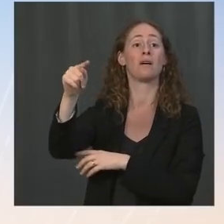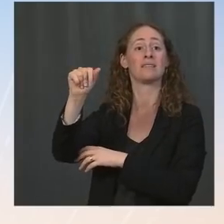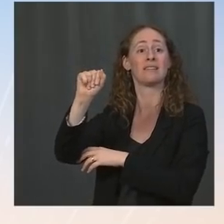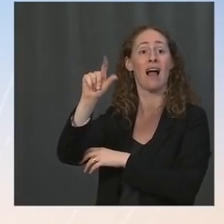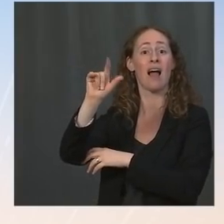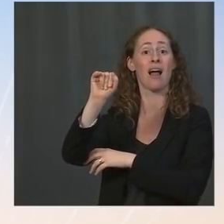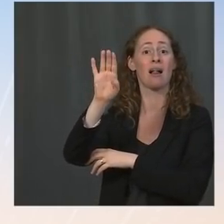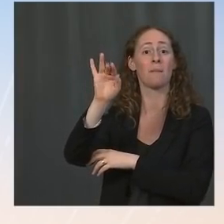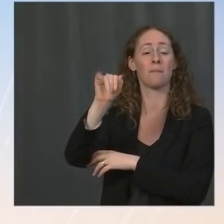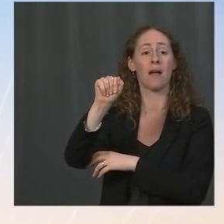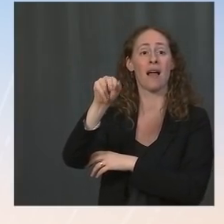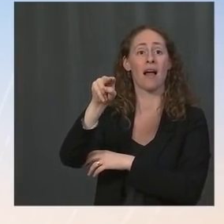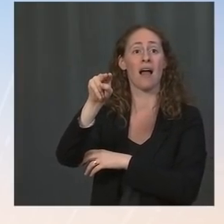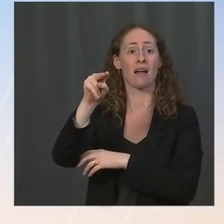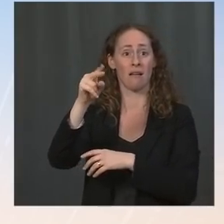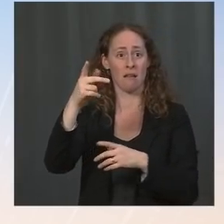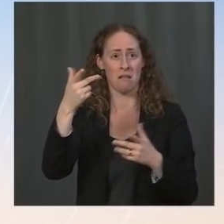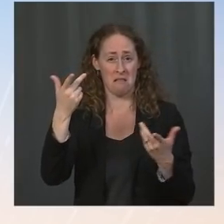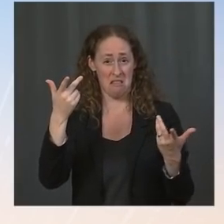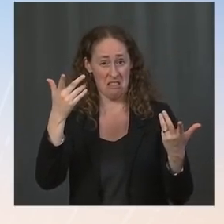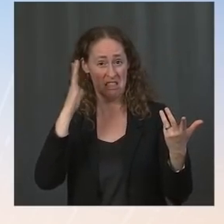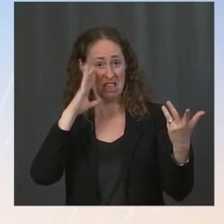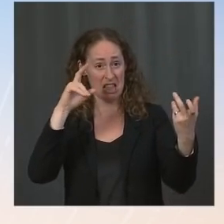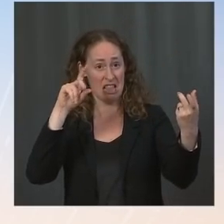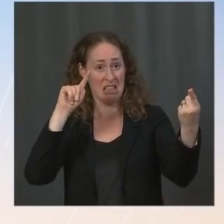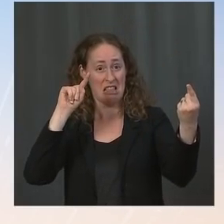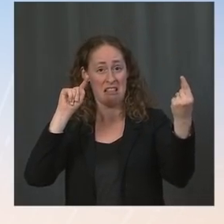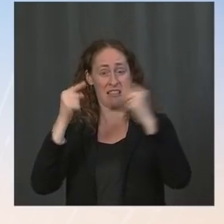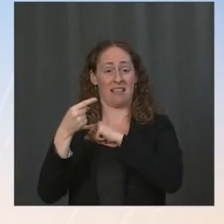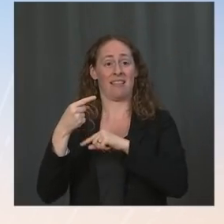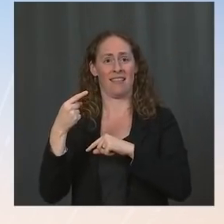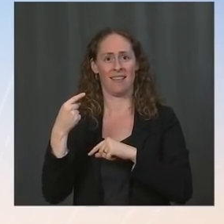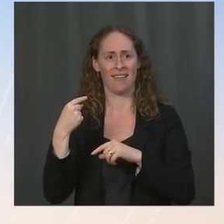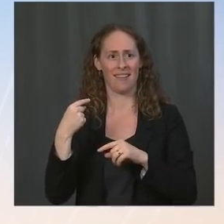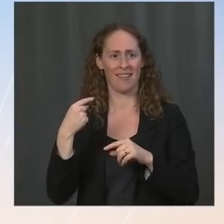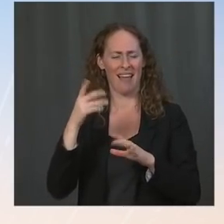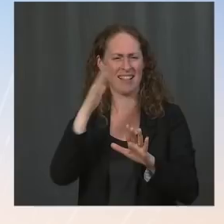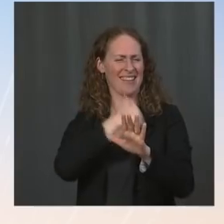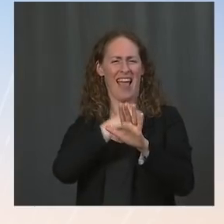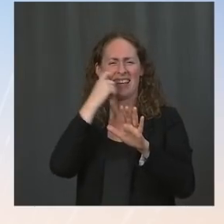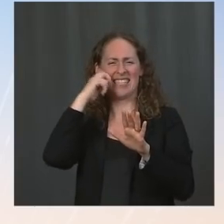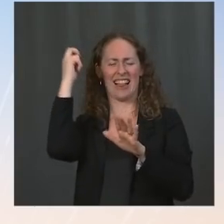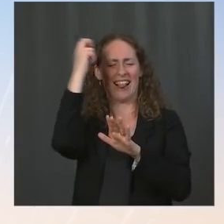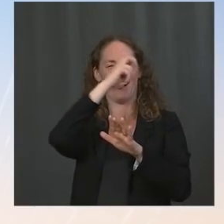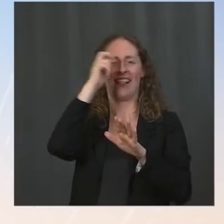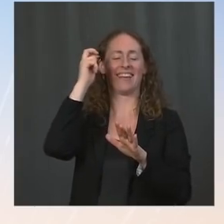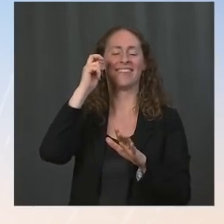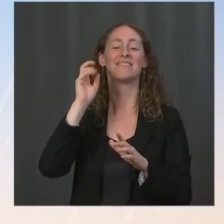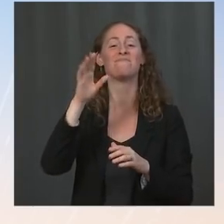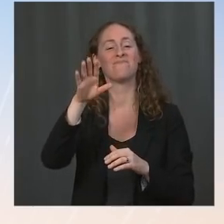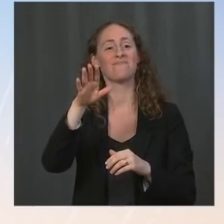Whoa. We clearly need to -- sorry, that was an aggressive bug. We need to ensure that remains the case,